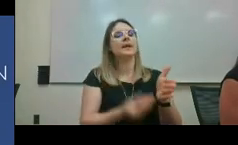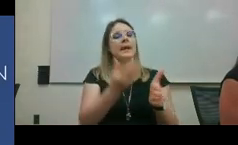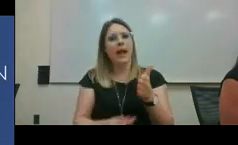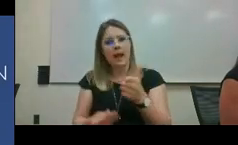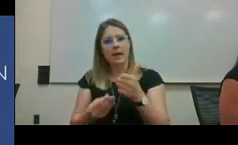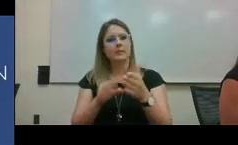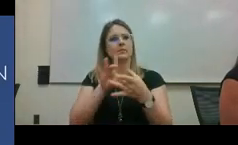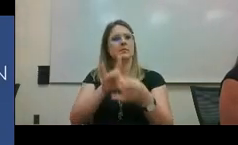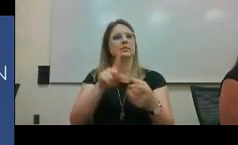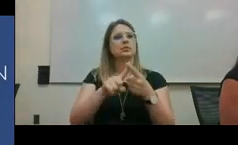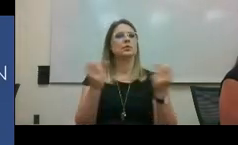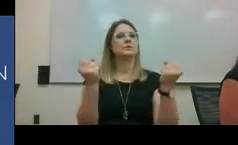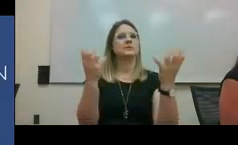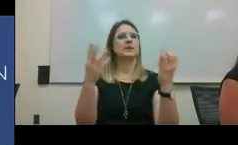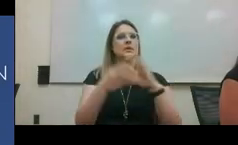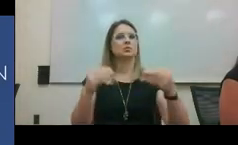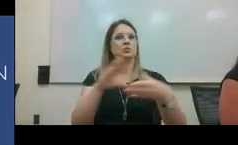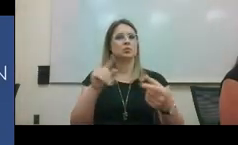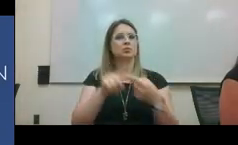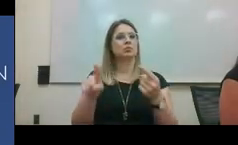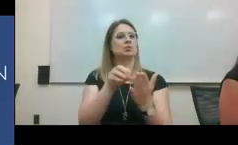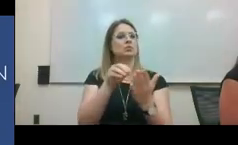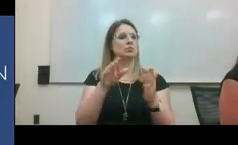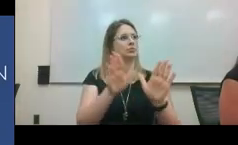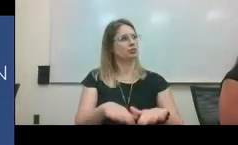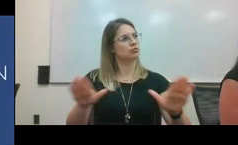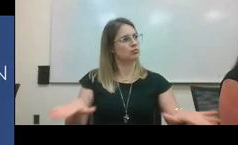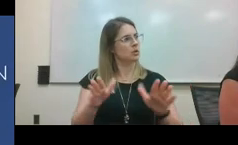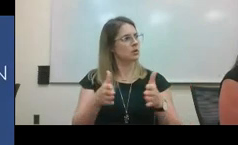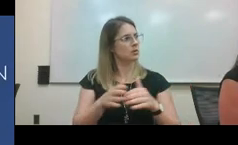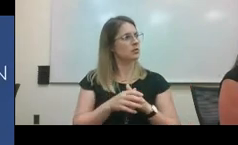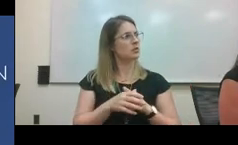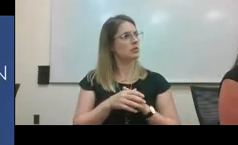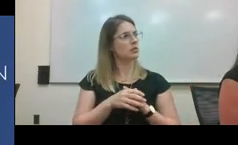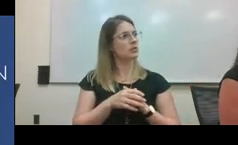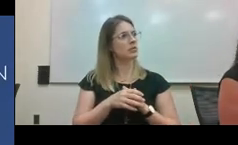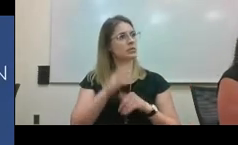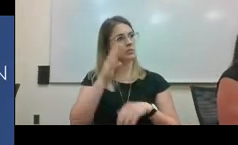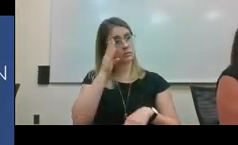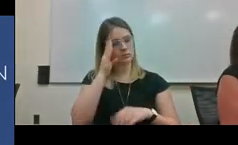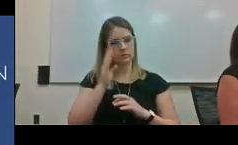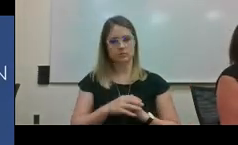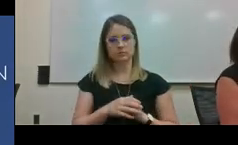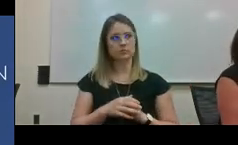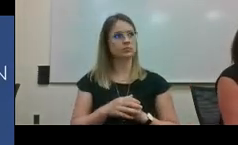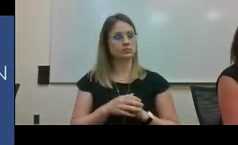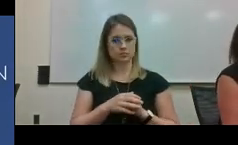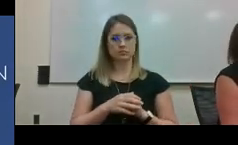to children and letting them engage with whole language in that way? Yeah, I mean, definitely ask teachers a little bit